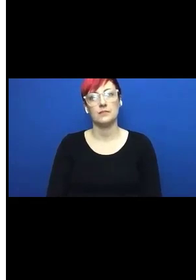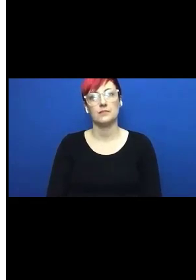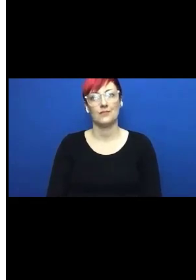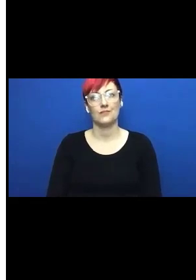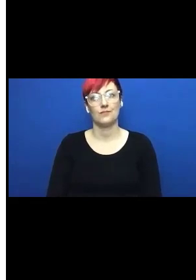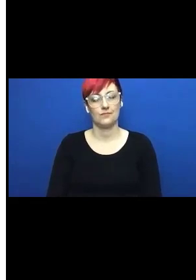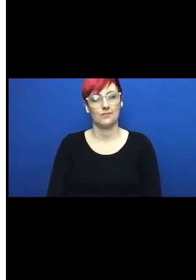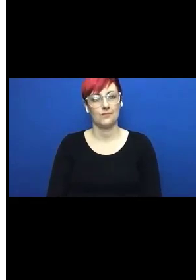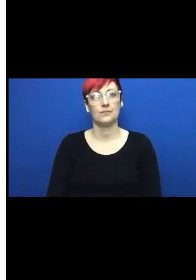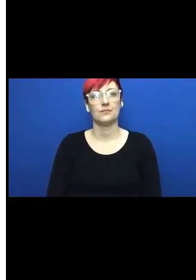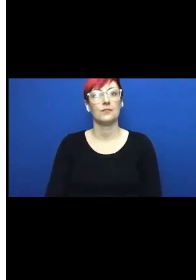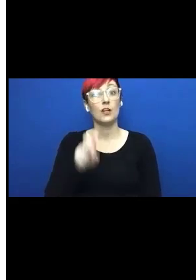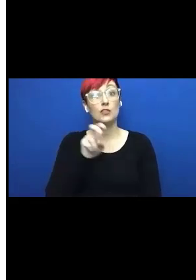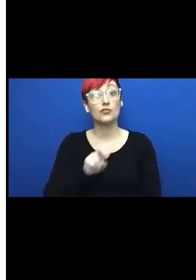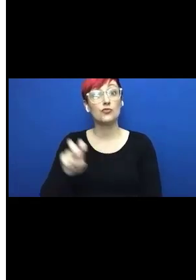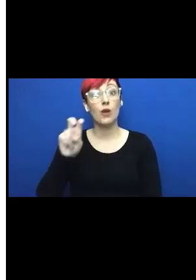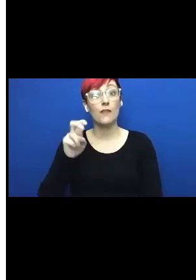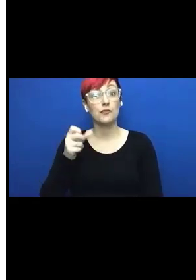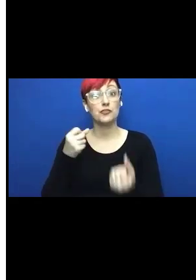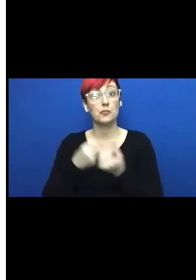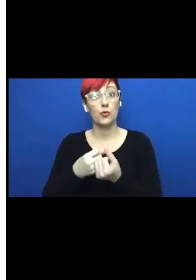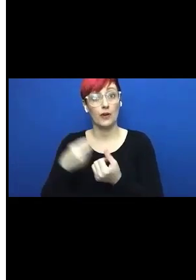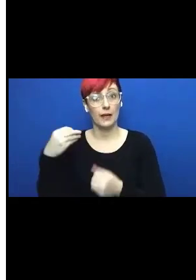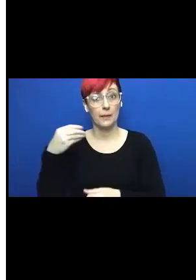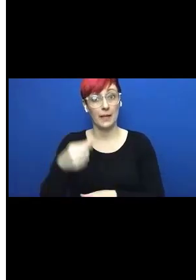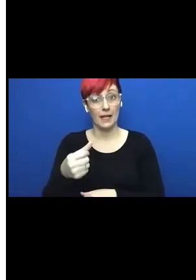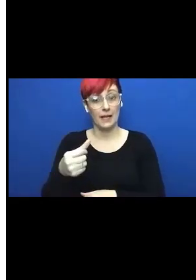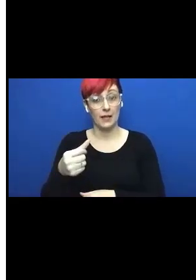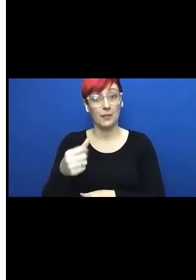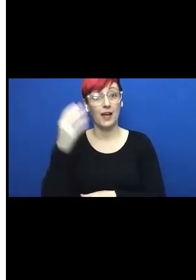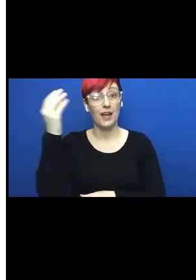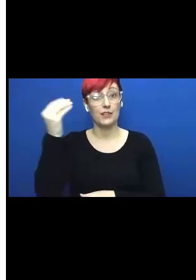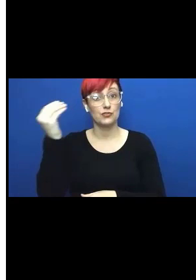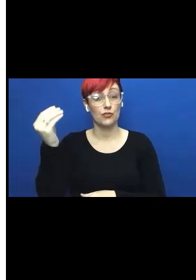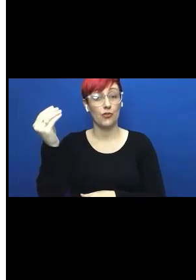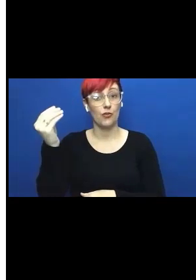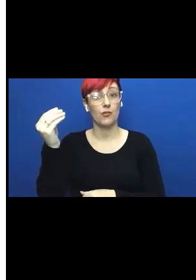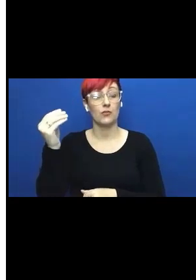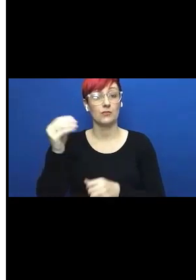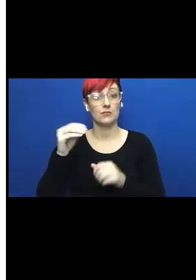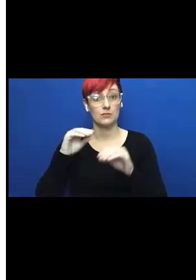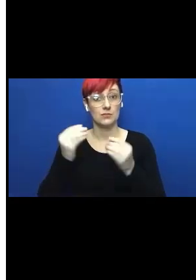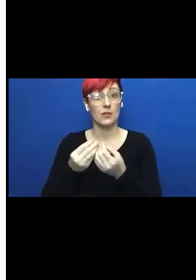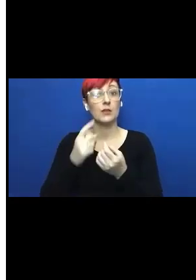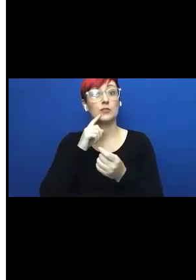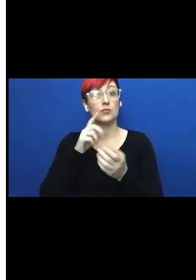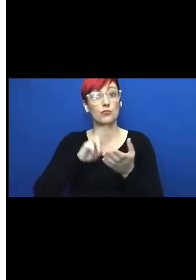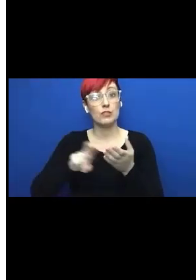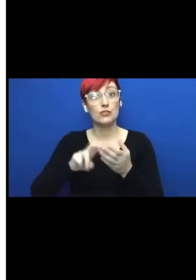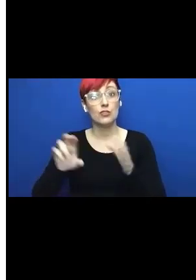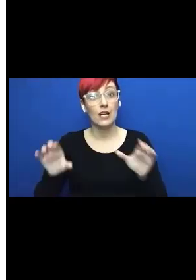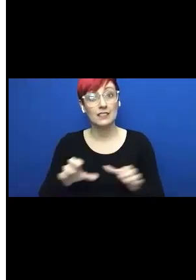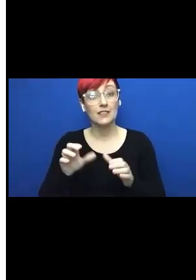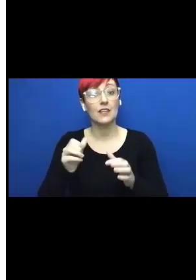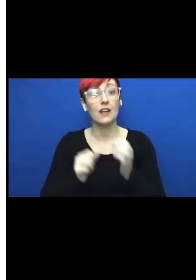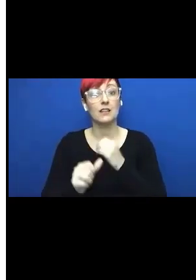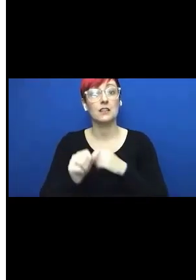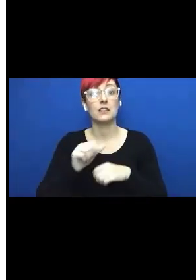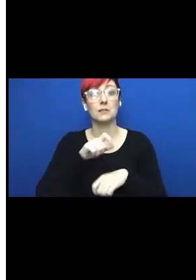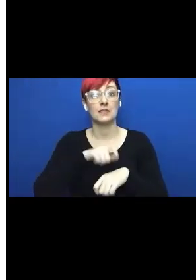Travel supported and paid by an external entity to perform research, activities within an associated time commitment